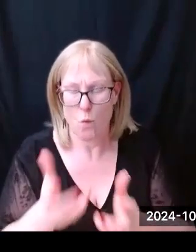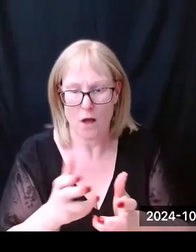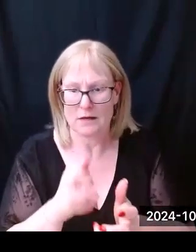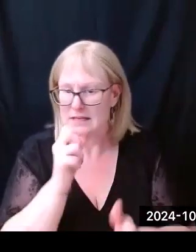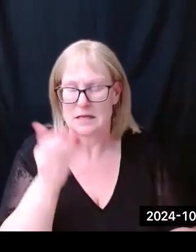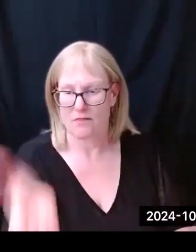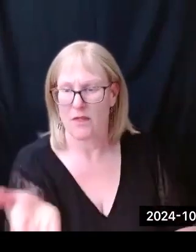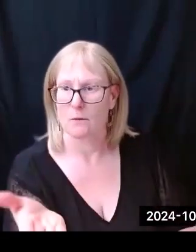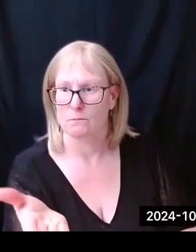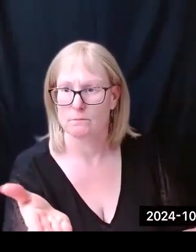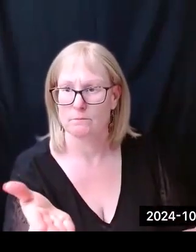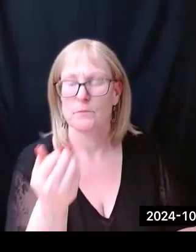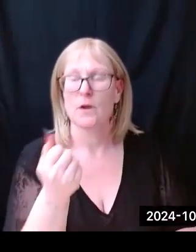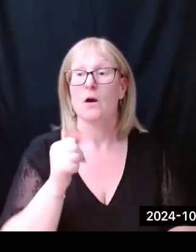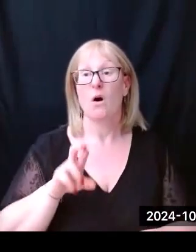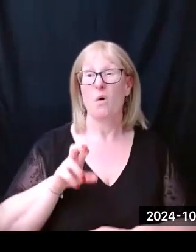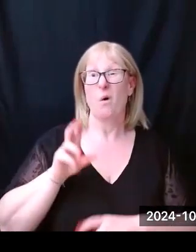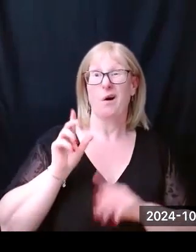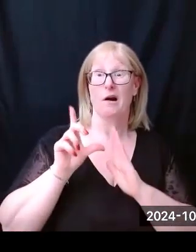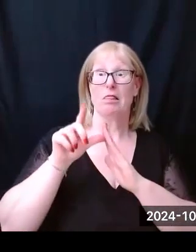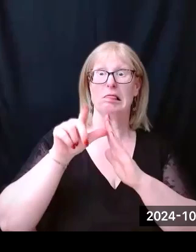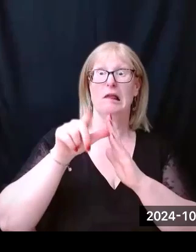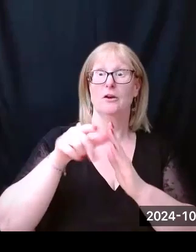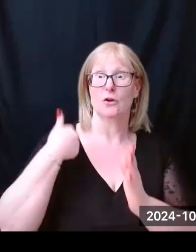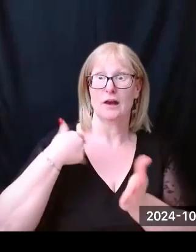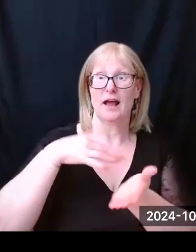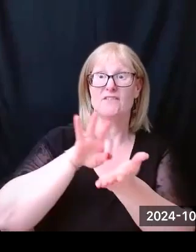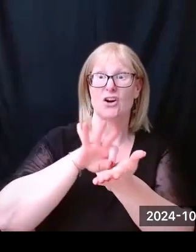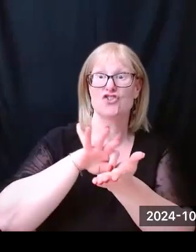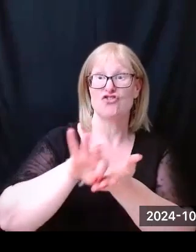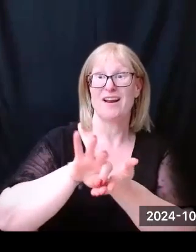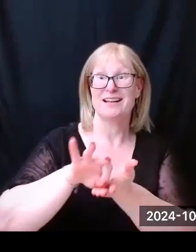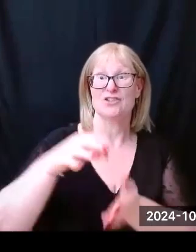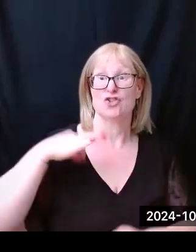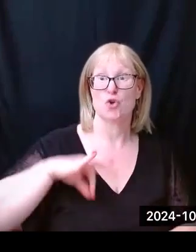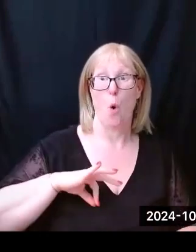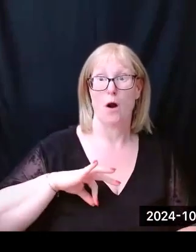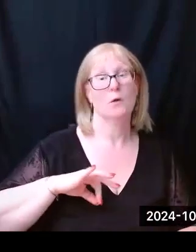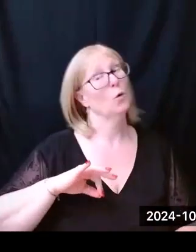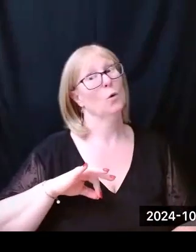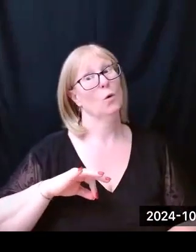you're going to have a credit score later on in life, or maybe not getting picked for the baseball